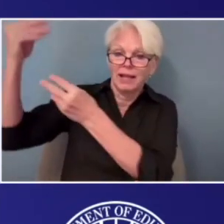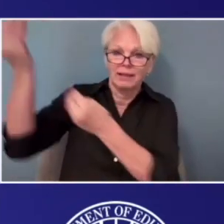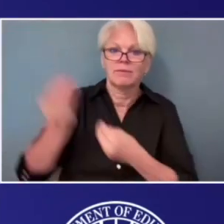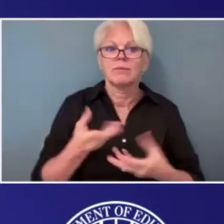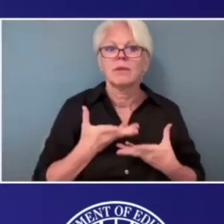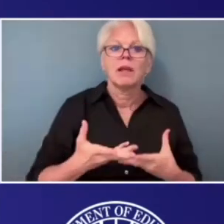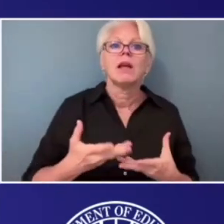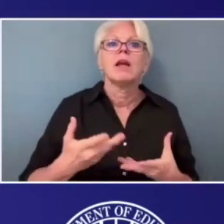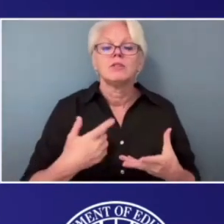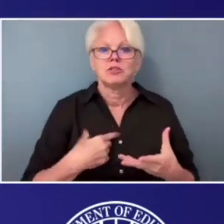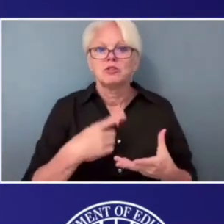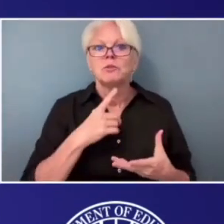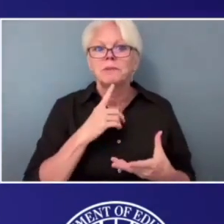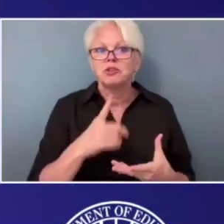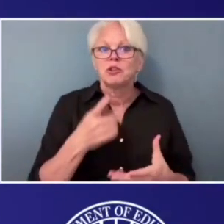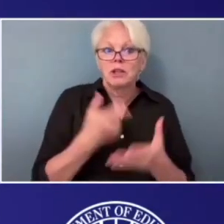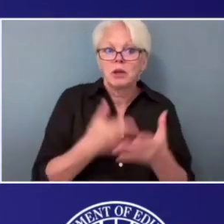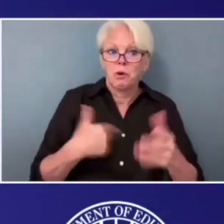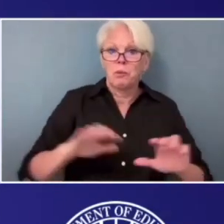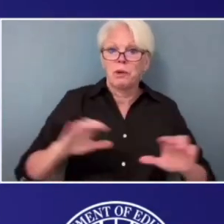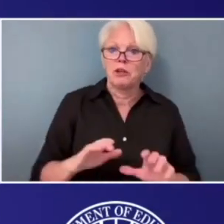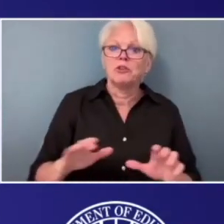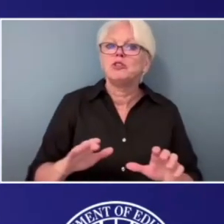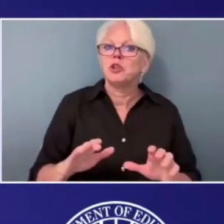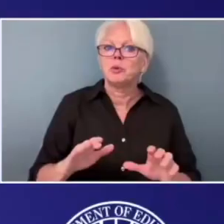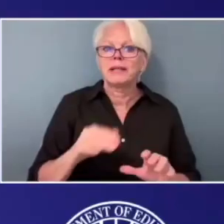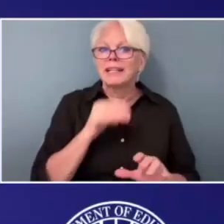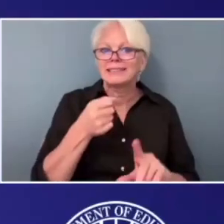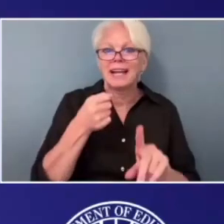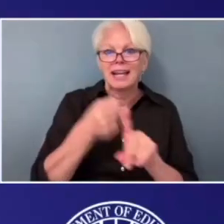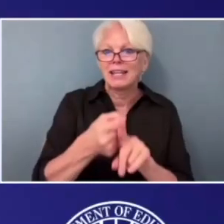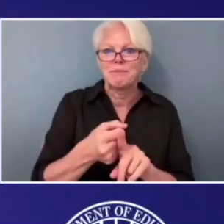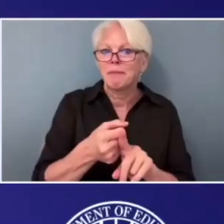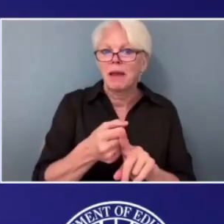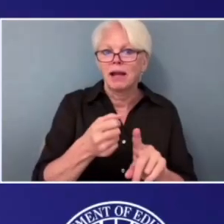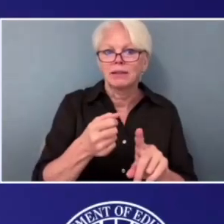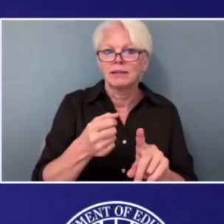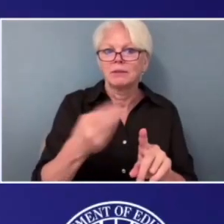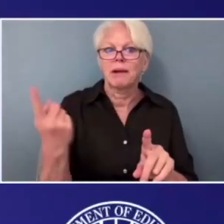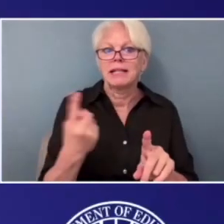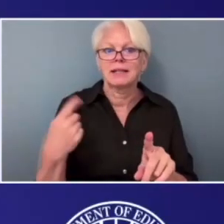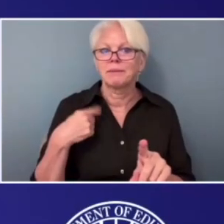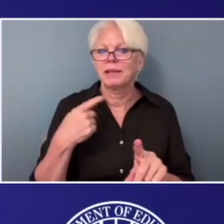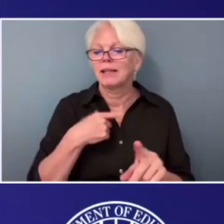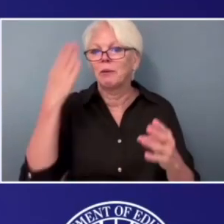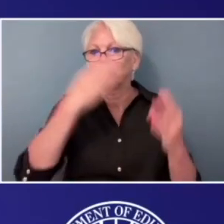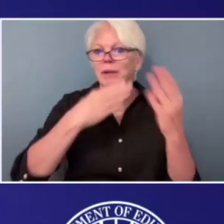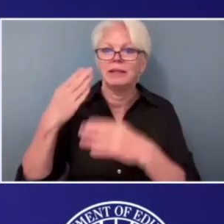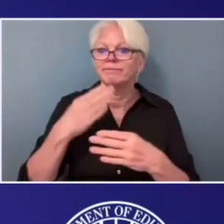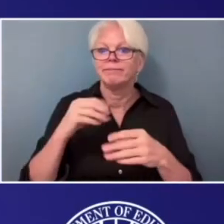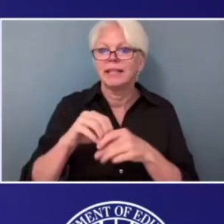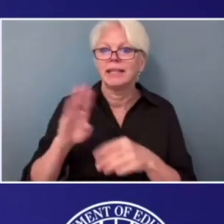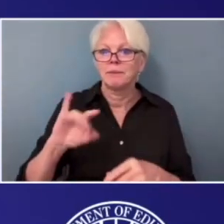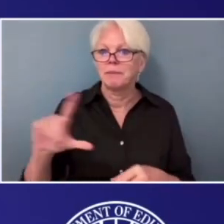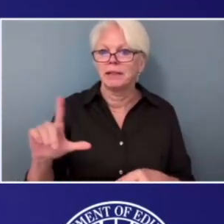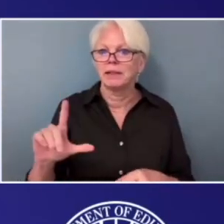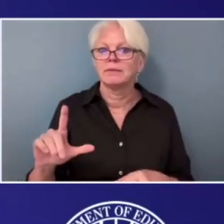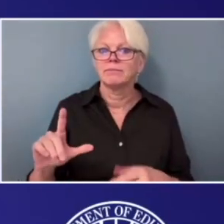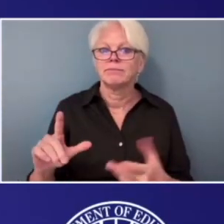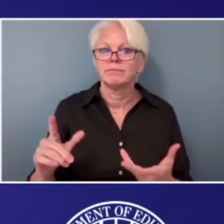is not impacted by something that we did not see in the bill. Does that make sense? Is that a better